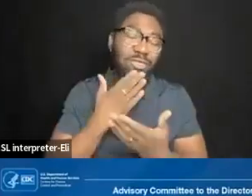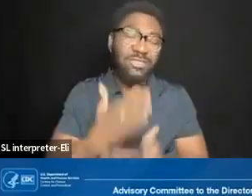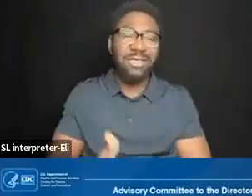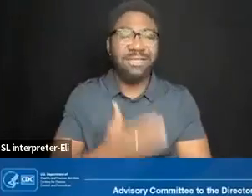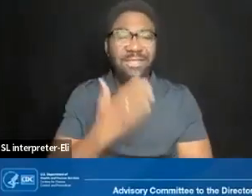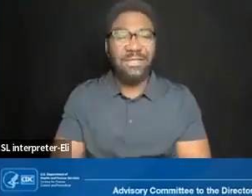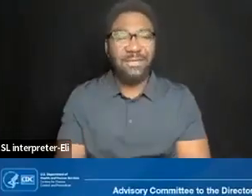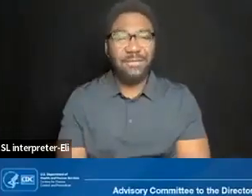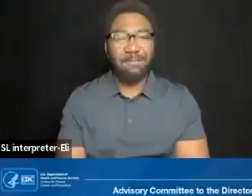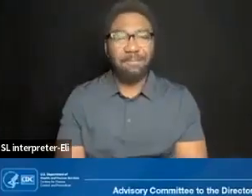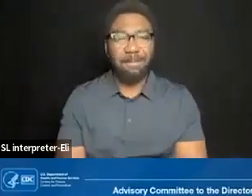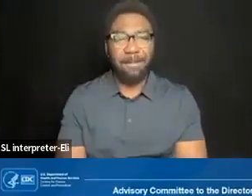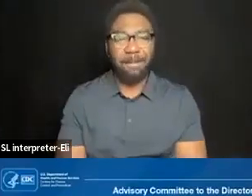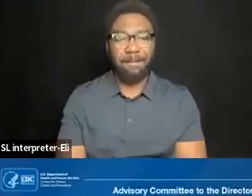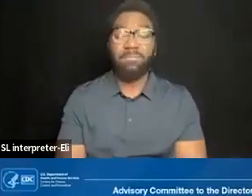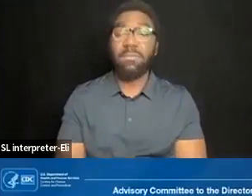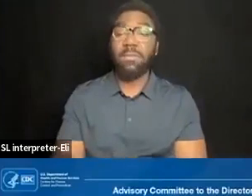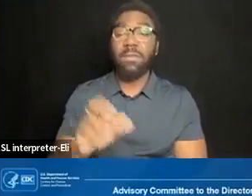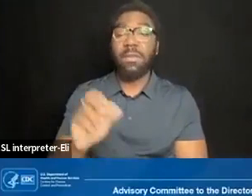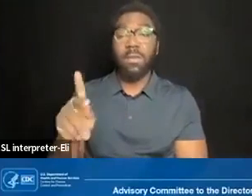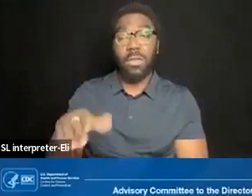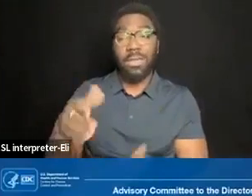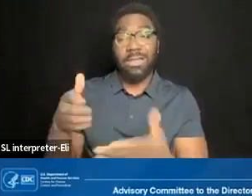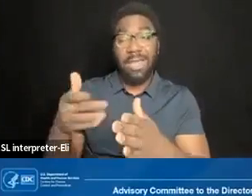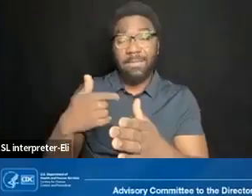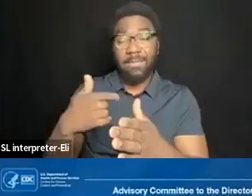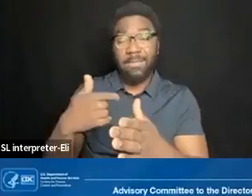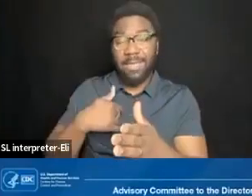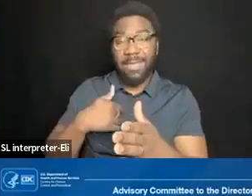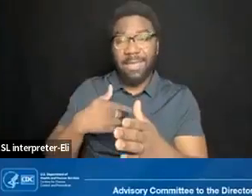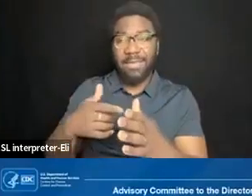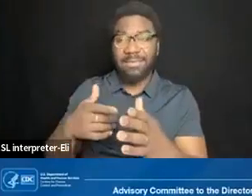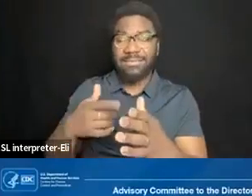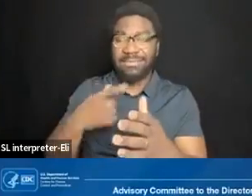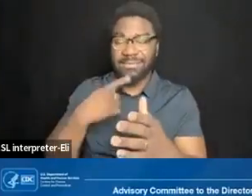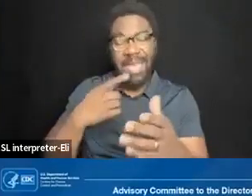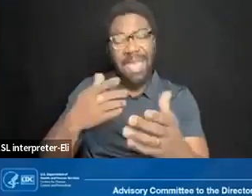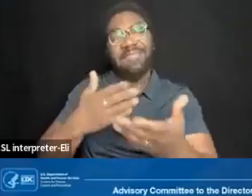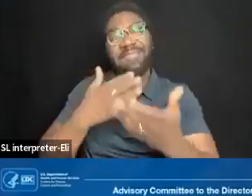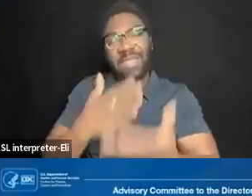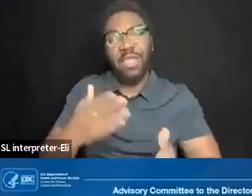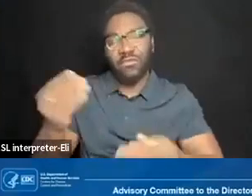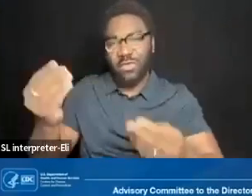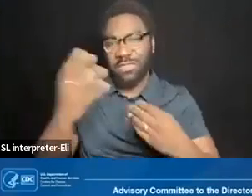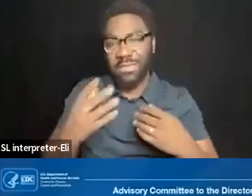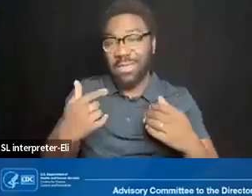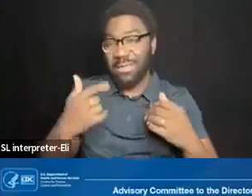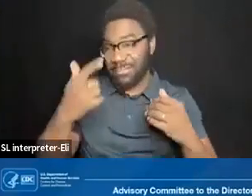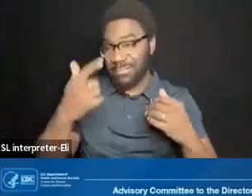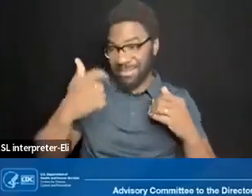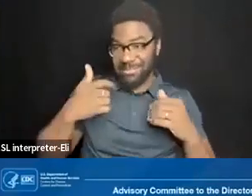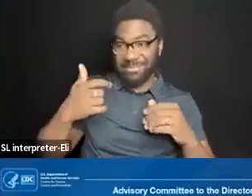Yeah. So let me just reflect and say I appreciate where you're coming from, because coming into CDC from the outside, which is part